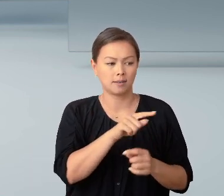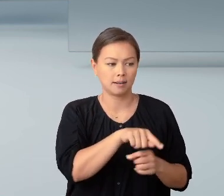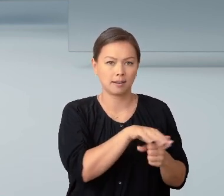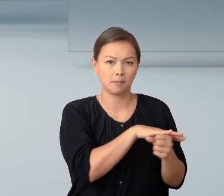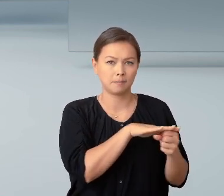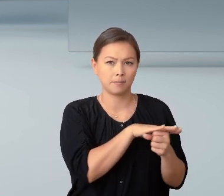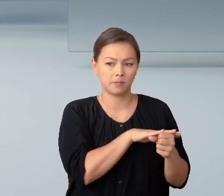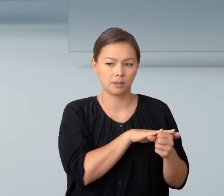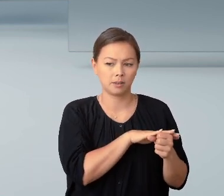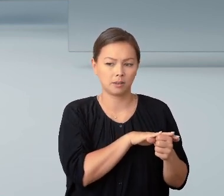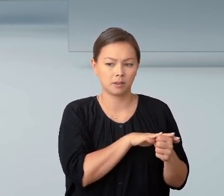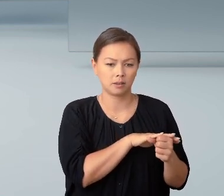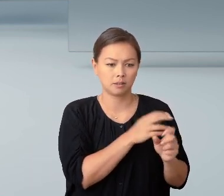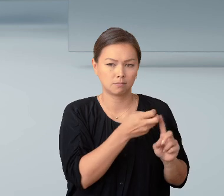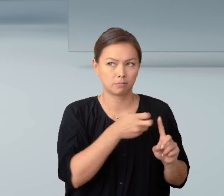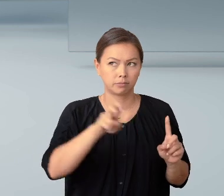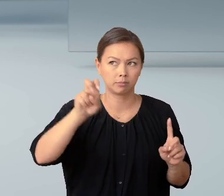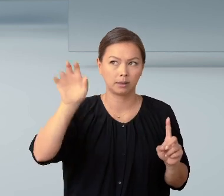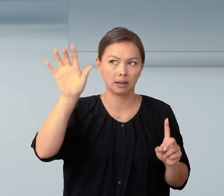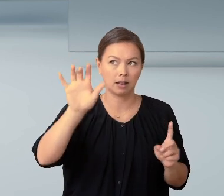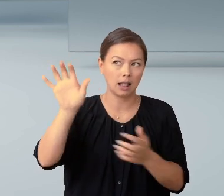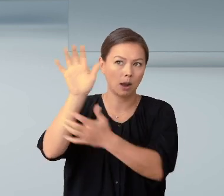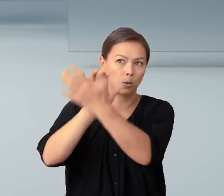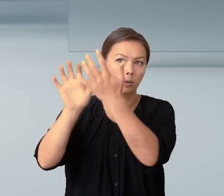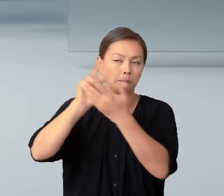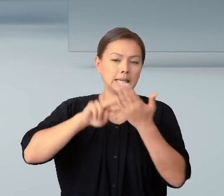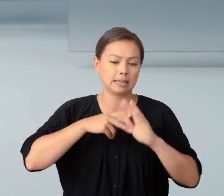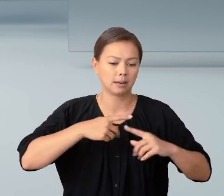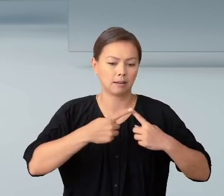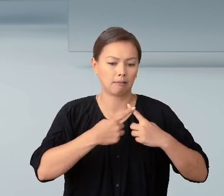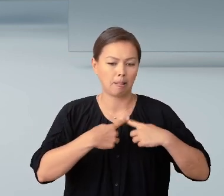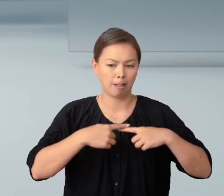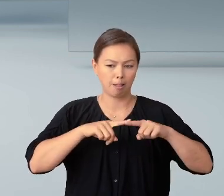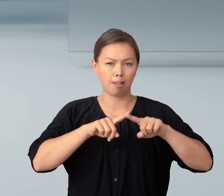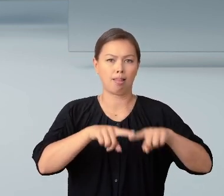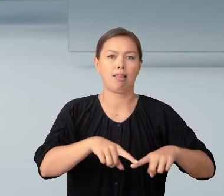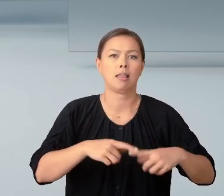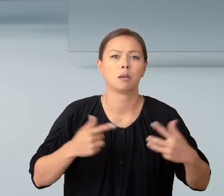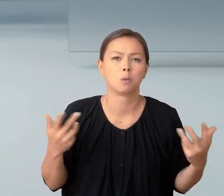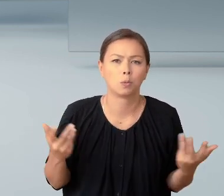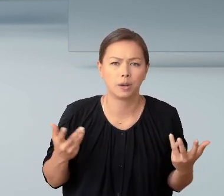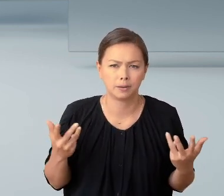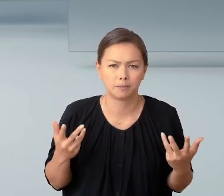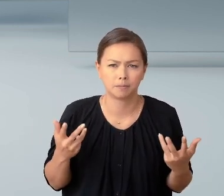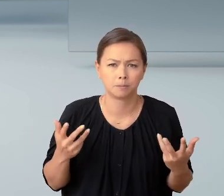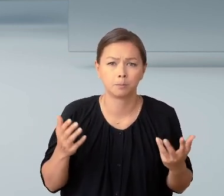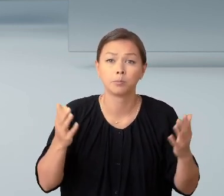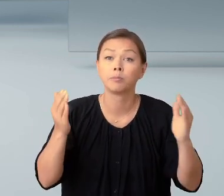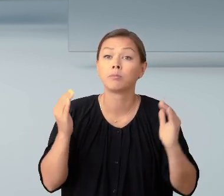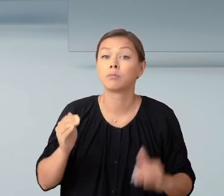moving from on-prem to the cloud. And, of course, we have AIM assessment